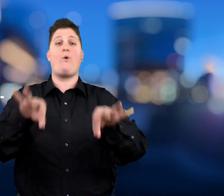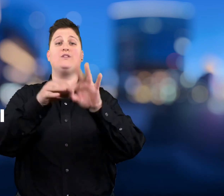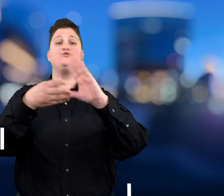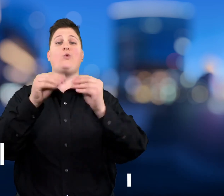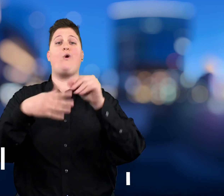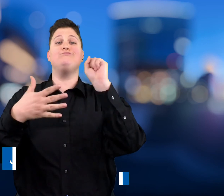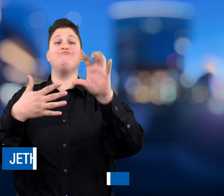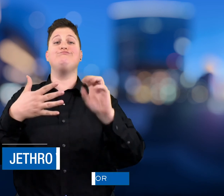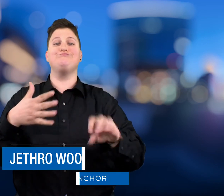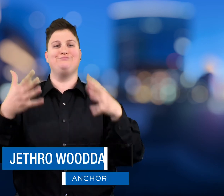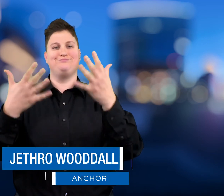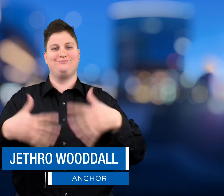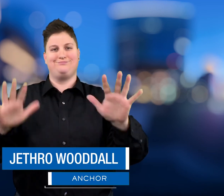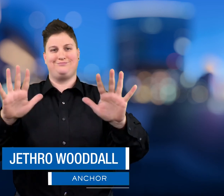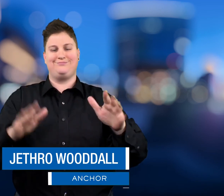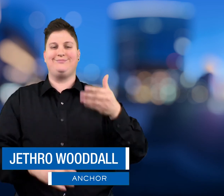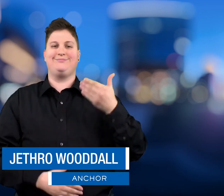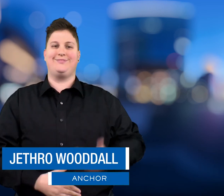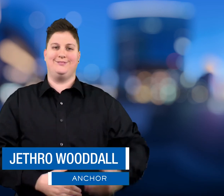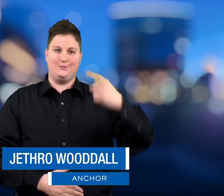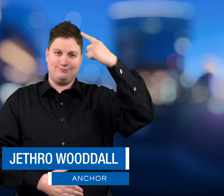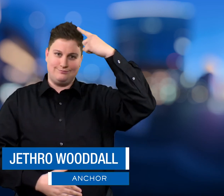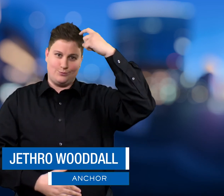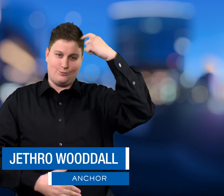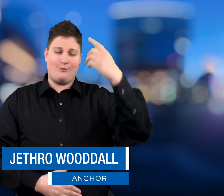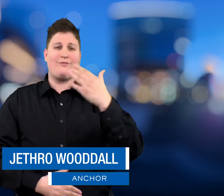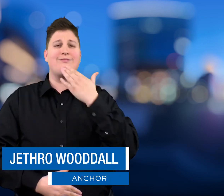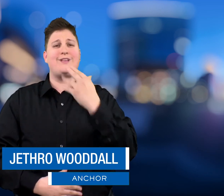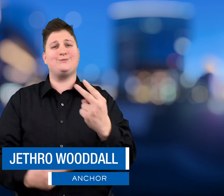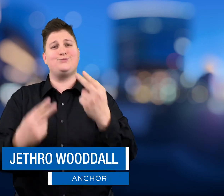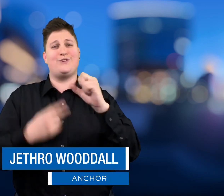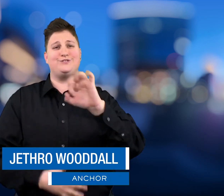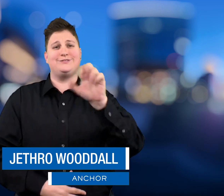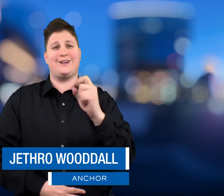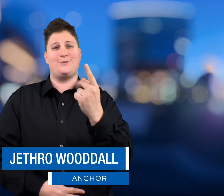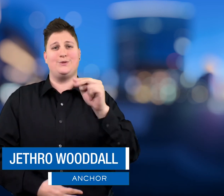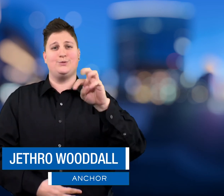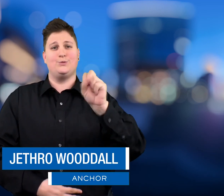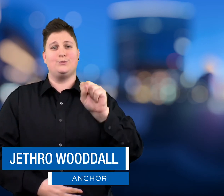And those your top stories for today. I'm Jethro Wooddall. Thank you for watching Sign1News.